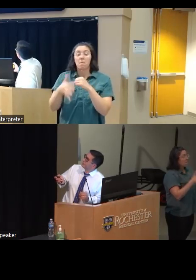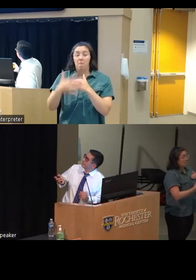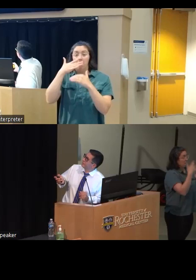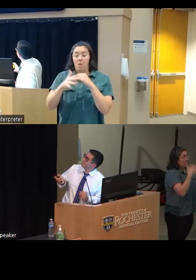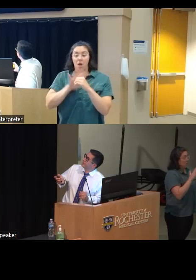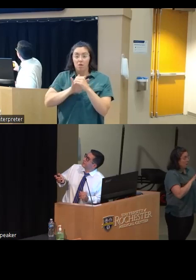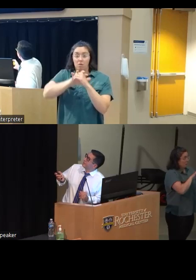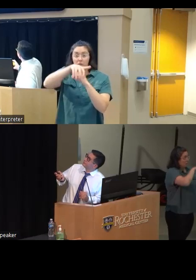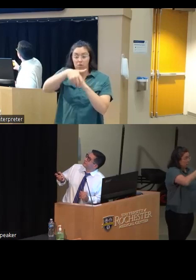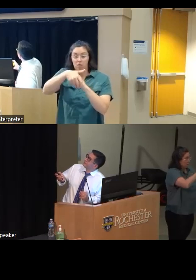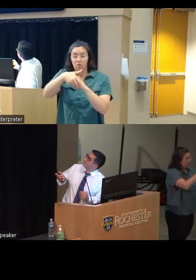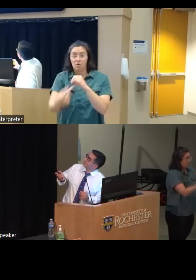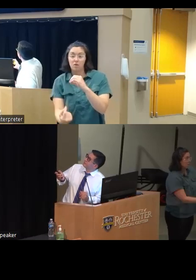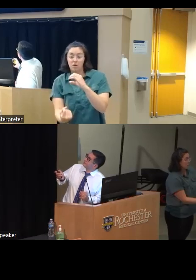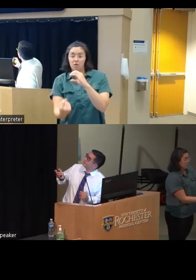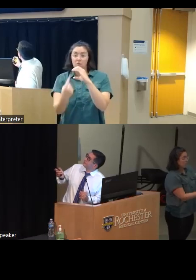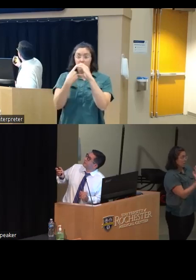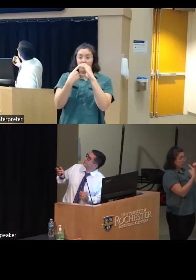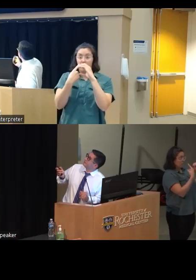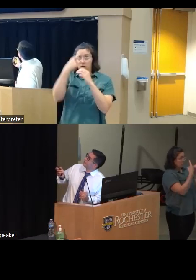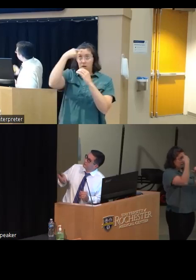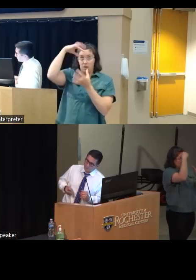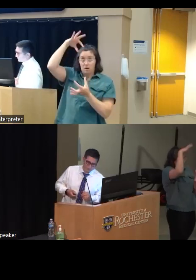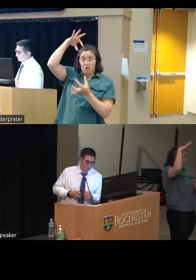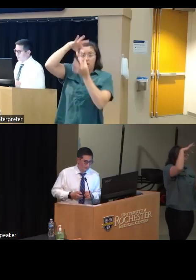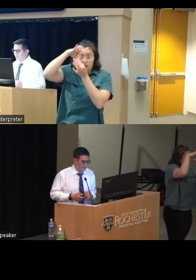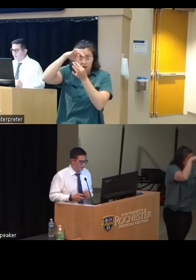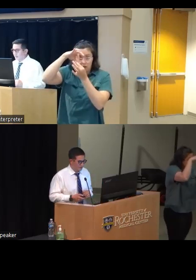through there and astrocytes you get signals that get passed into the lateral genucleate